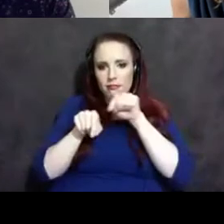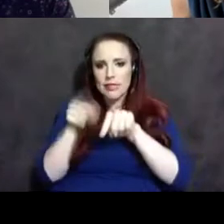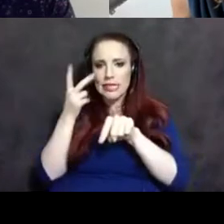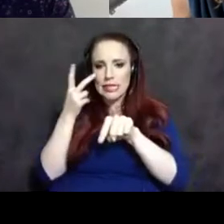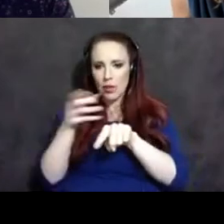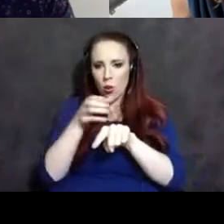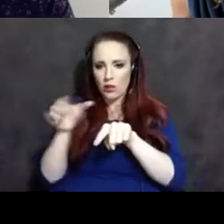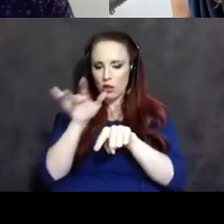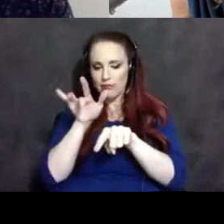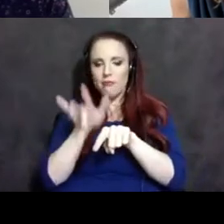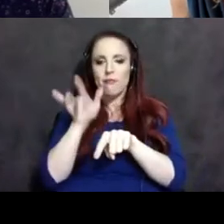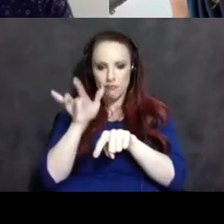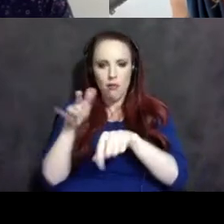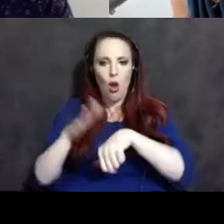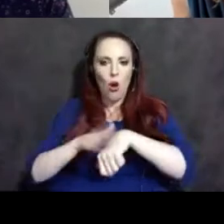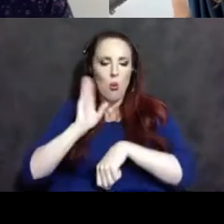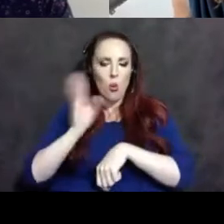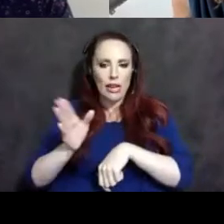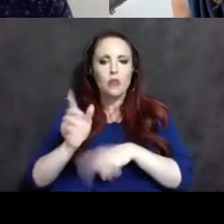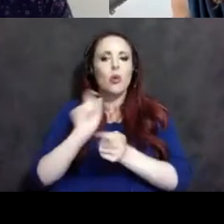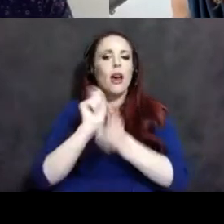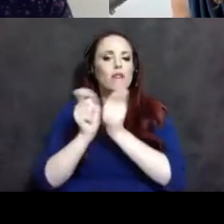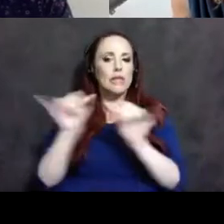and you can change the size of the text there.